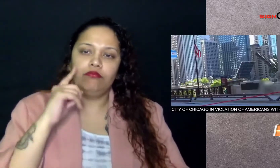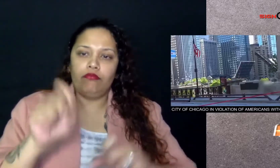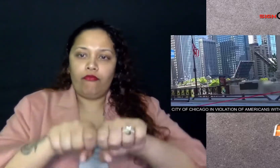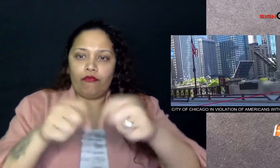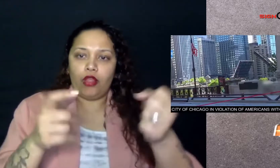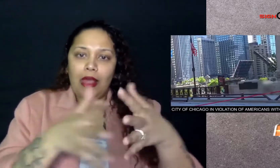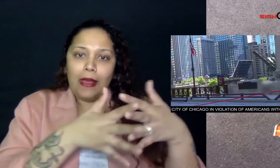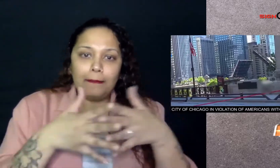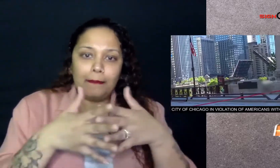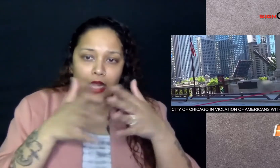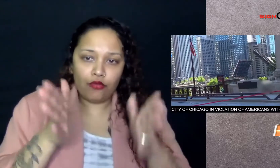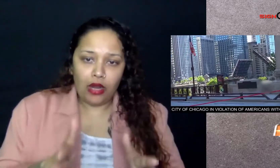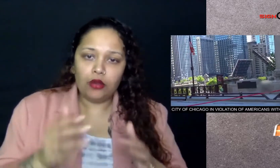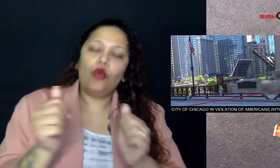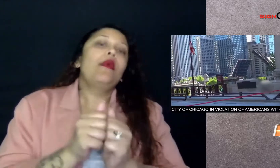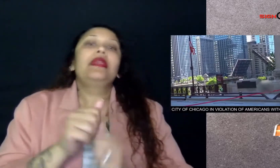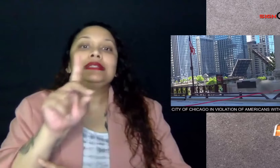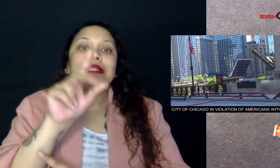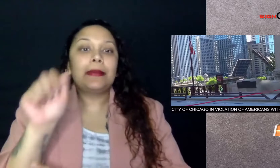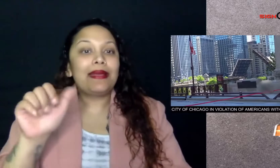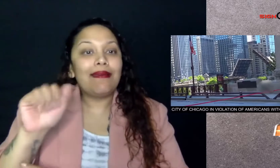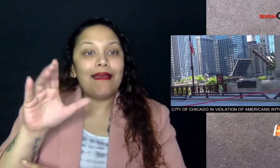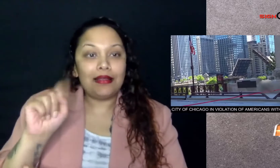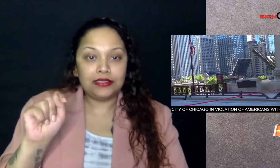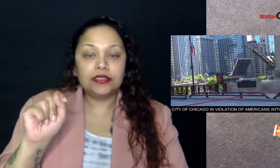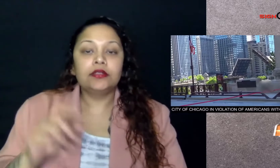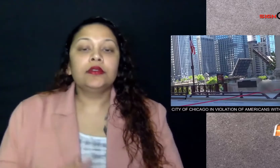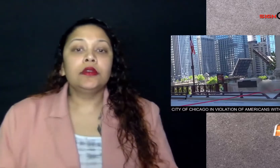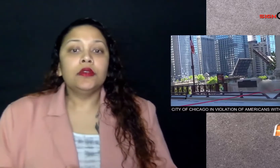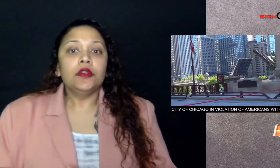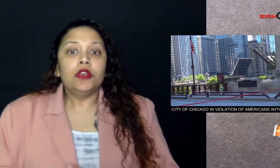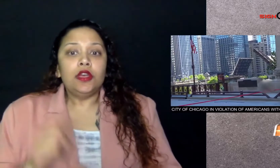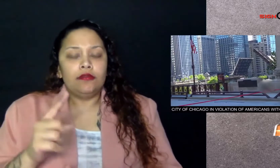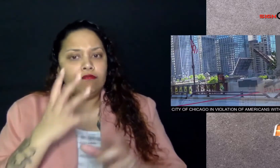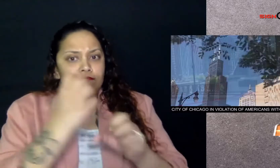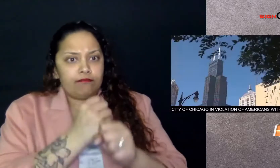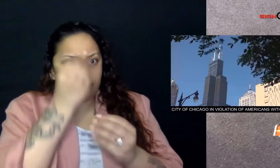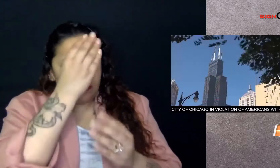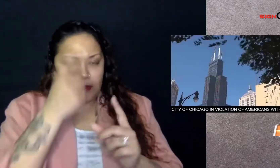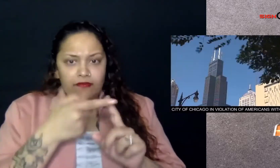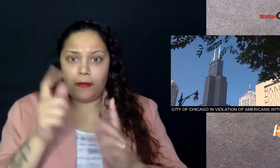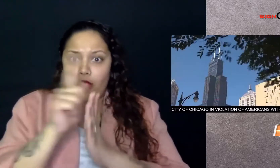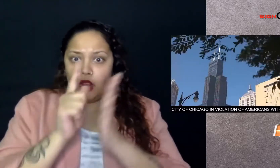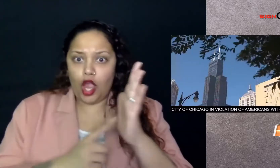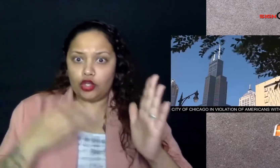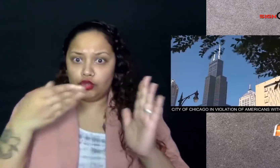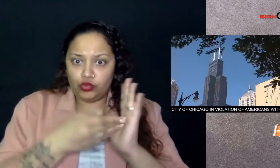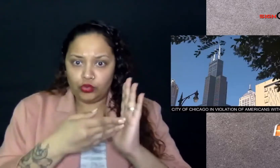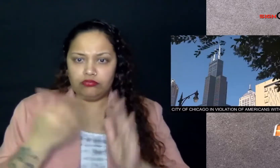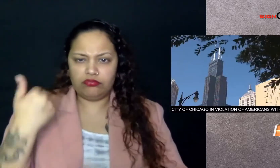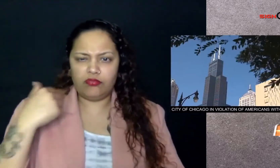A federal judge has ruled that the city of Chicago is in violation of the Americans with Disabilities Act.